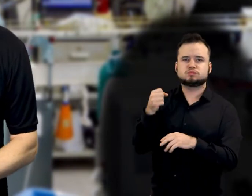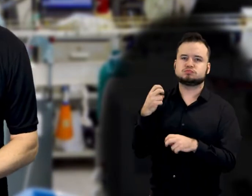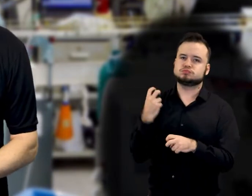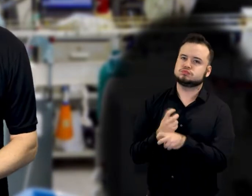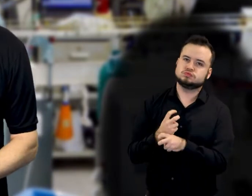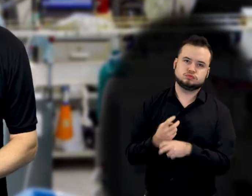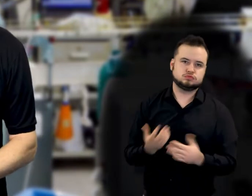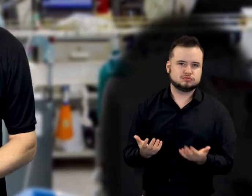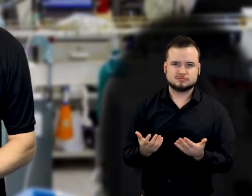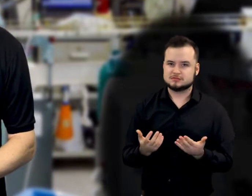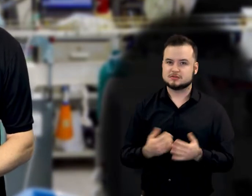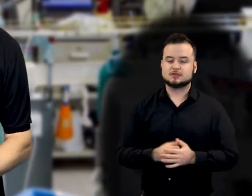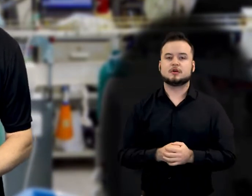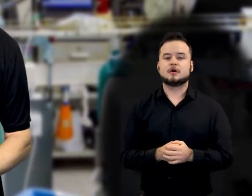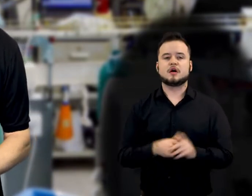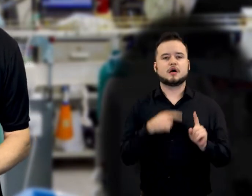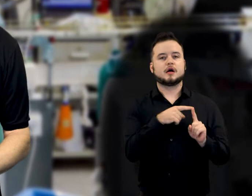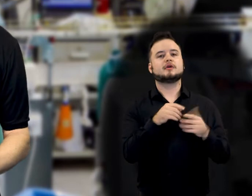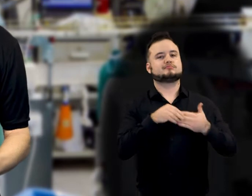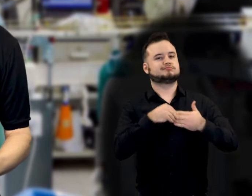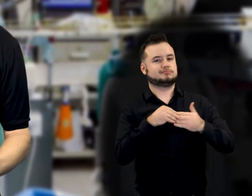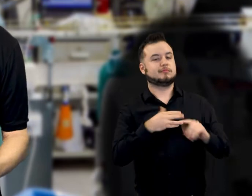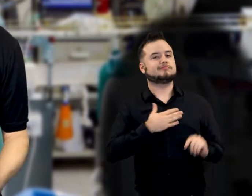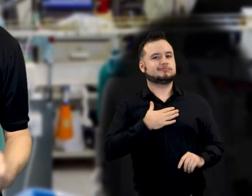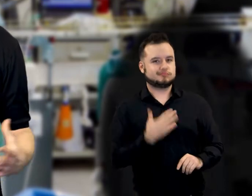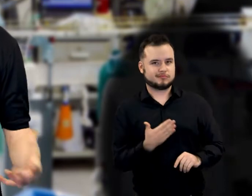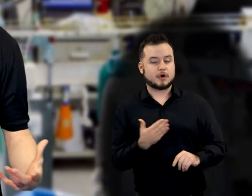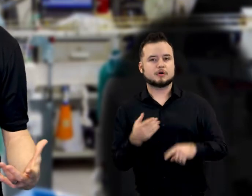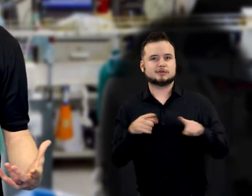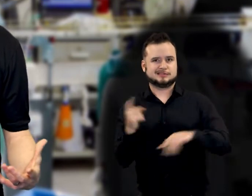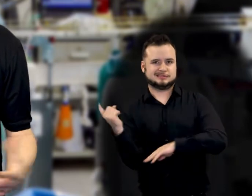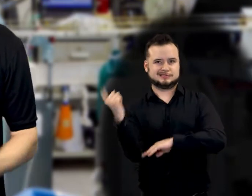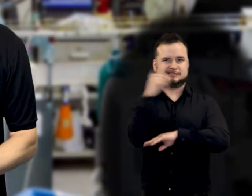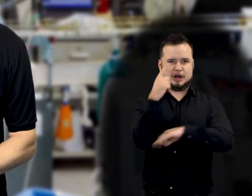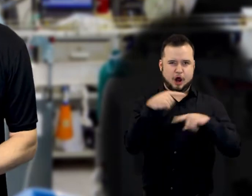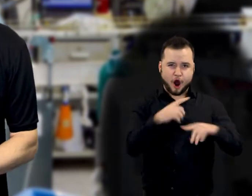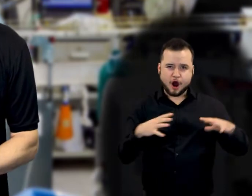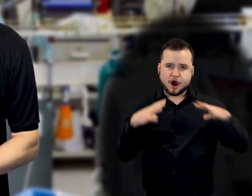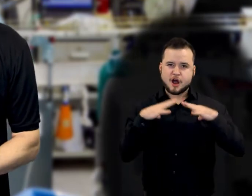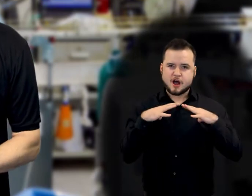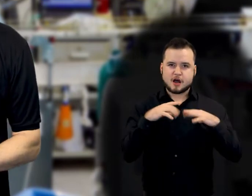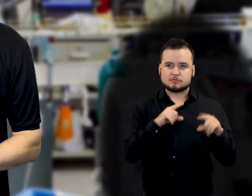to complete the day time training but, honestly, it was awkward.